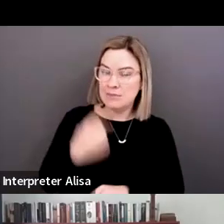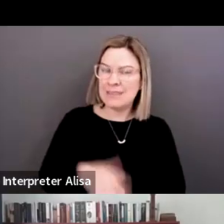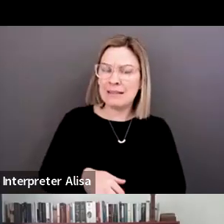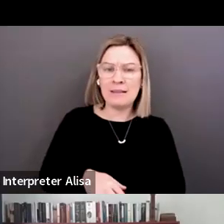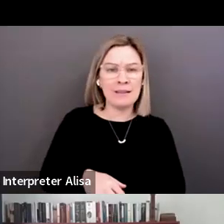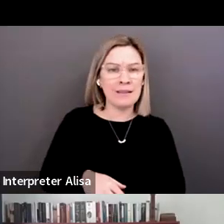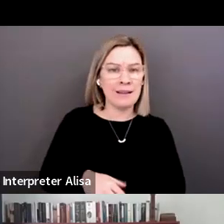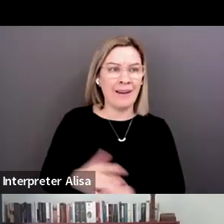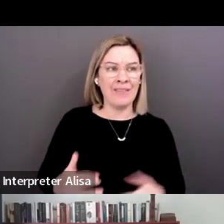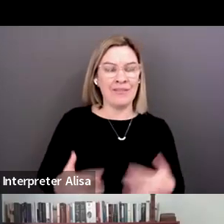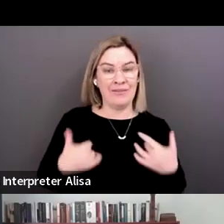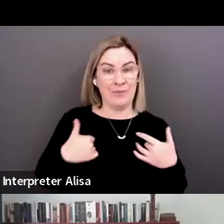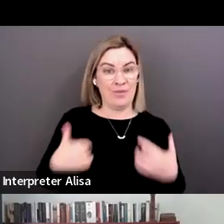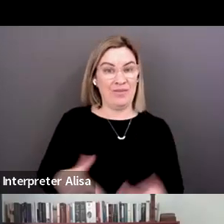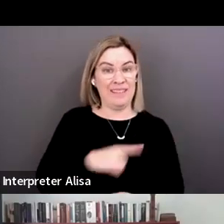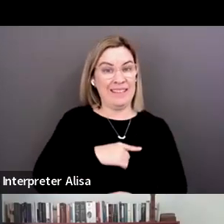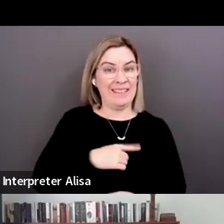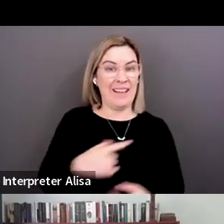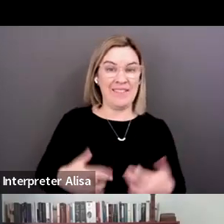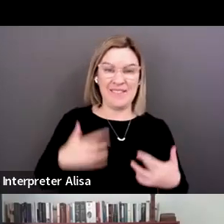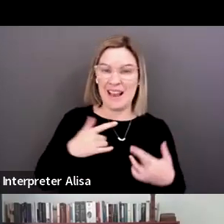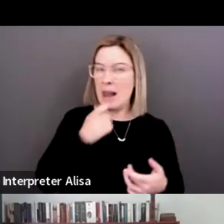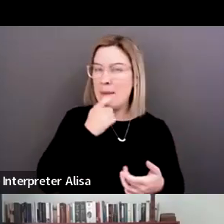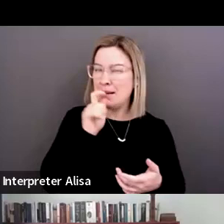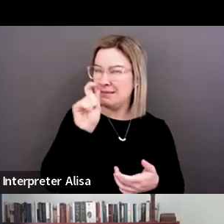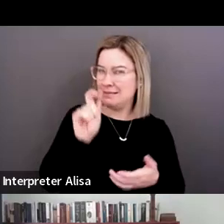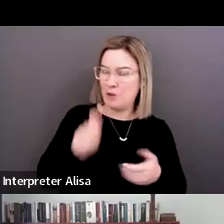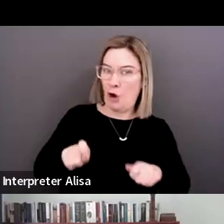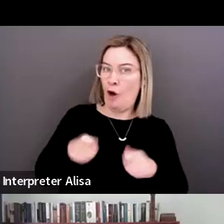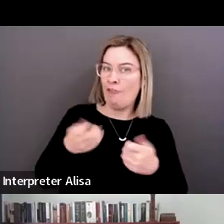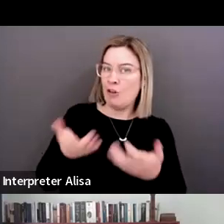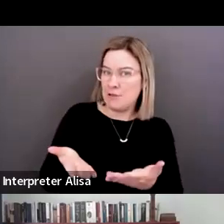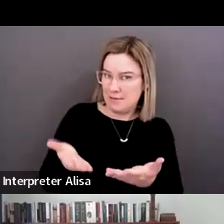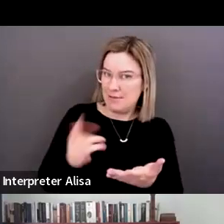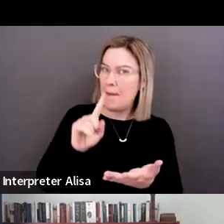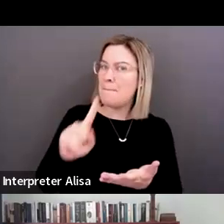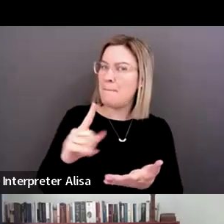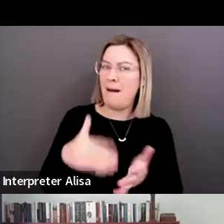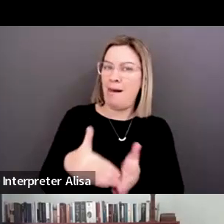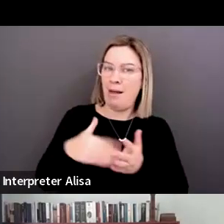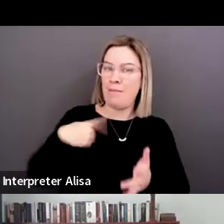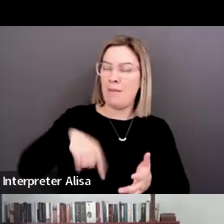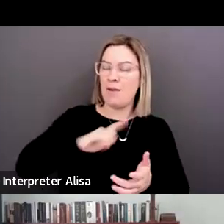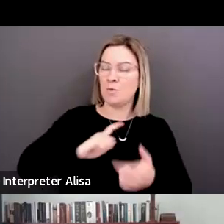to honour that and have it forward facing. I think that's kind of where